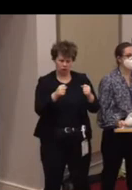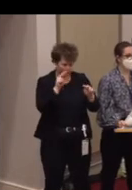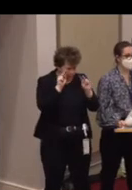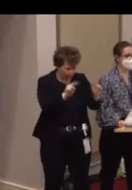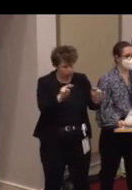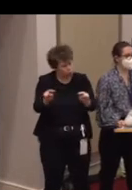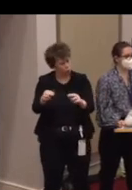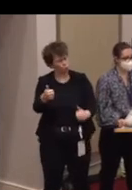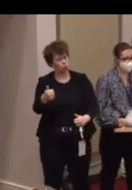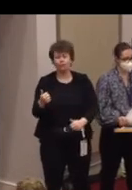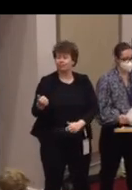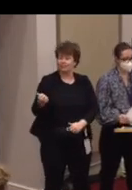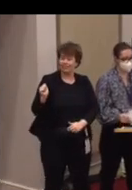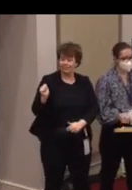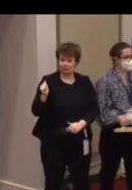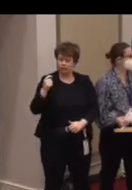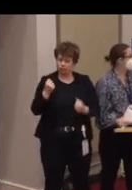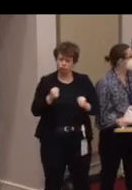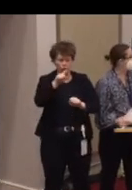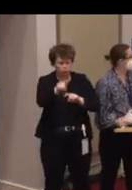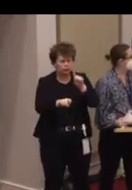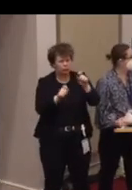session yesterday was people looking for those really practical and low cost examples as